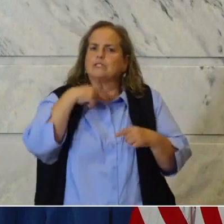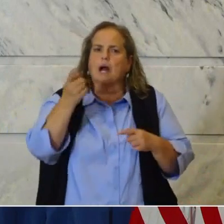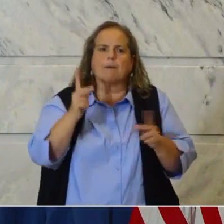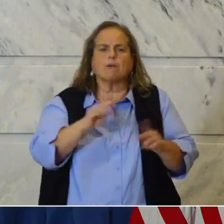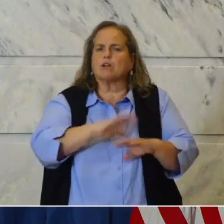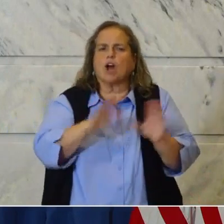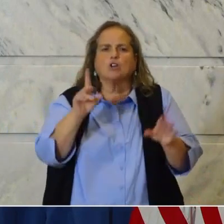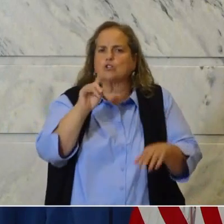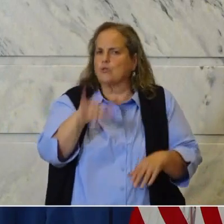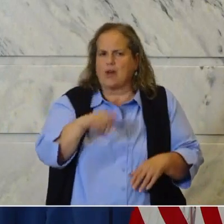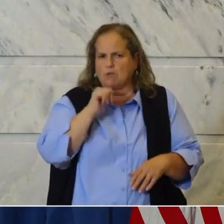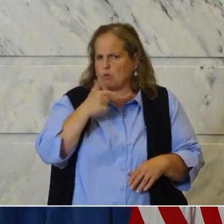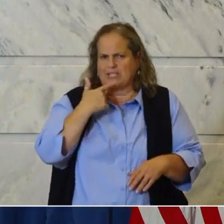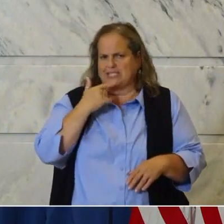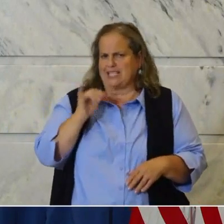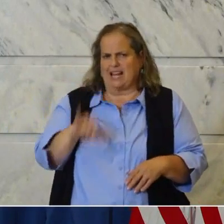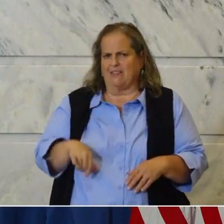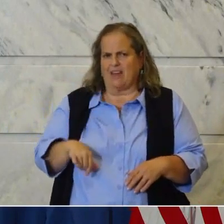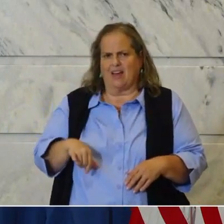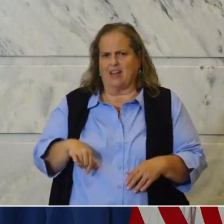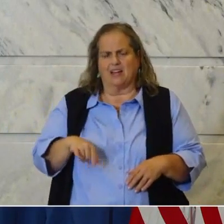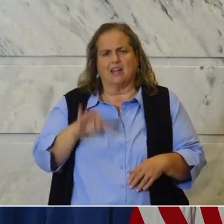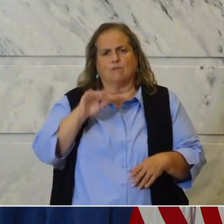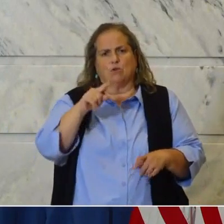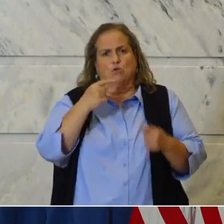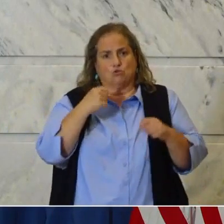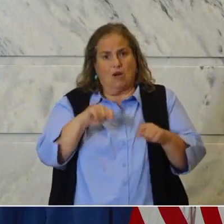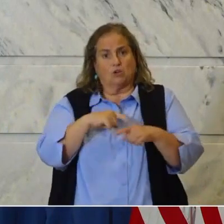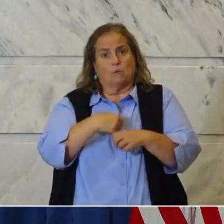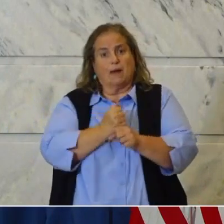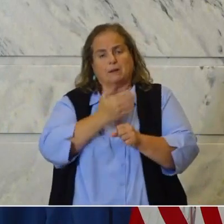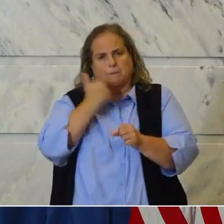people that are making wise oh, are trying to make the best decisions that can.